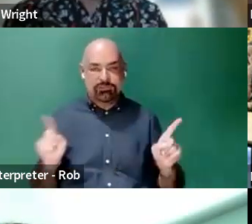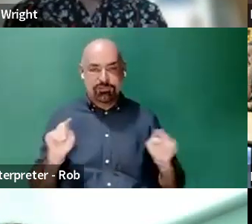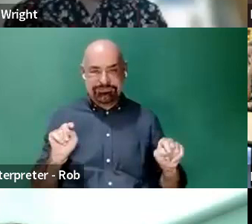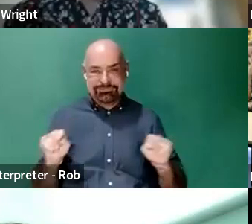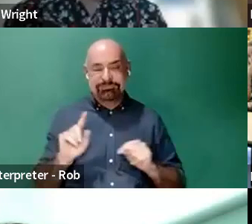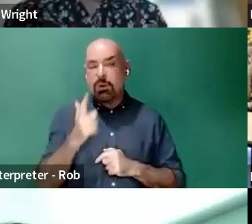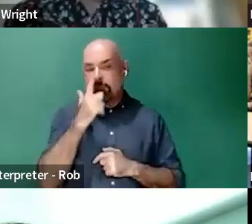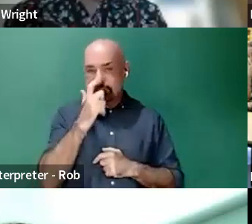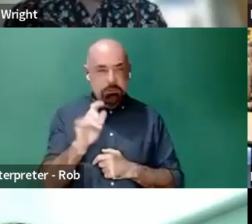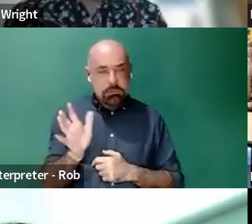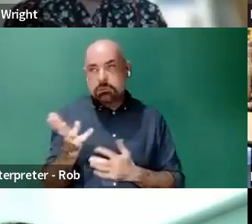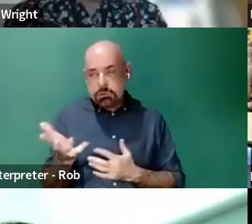I don't think there's a standard approach,